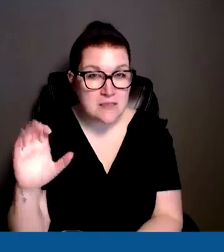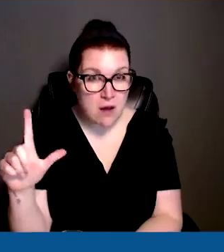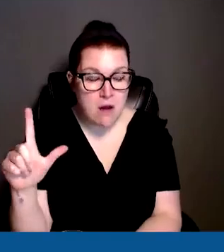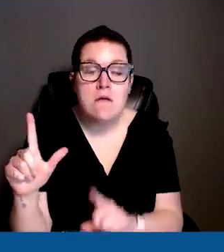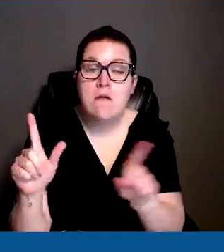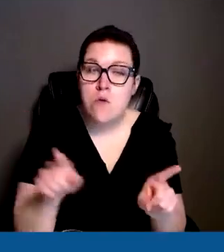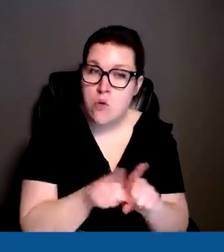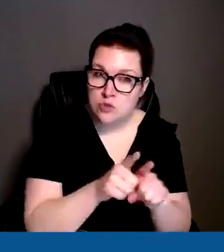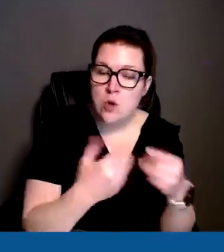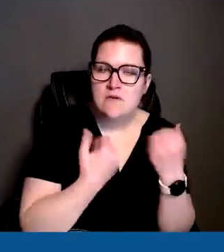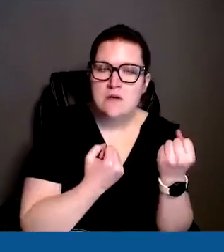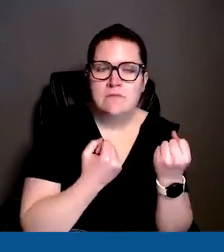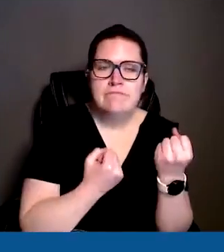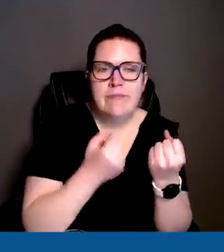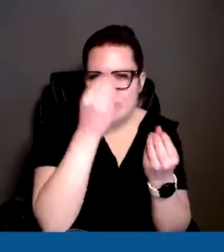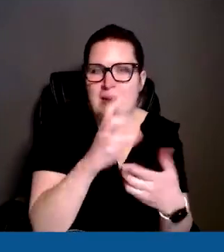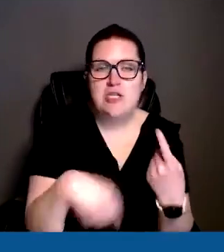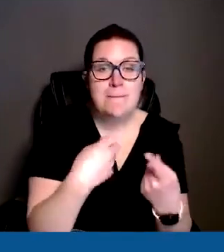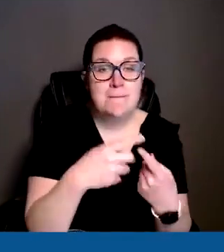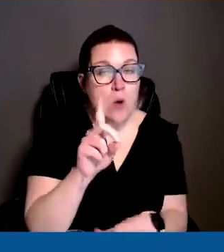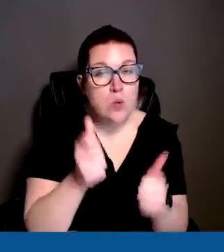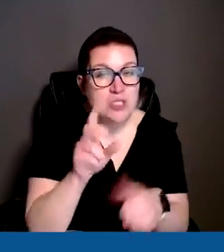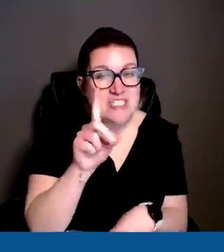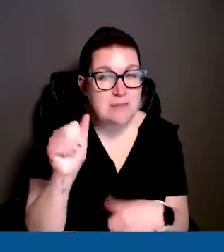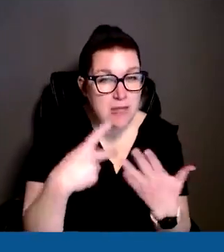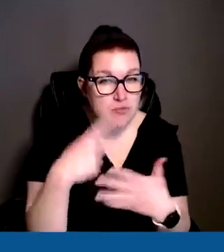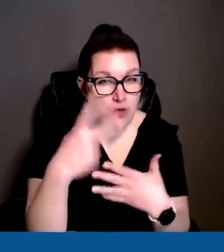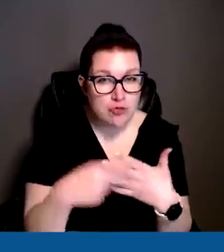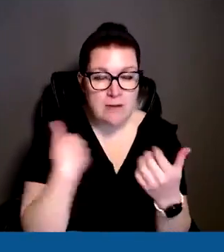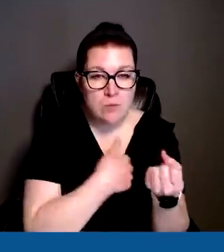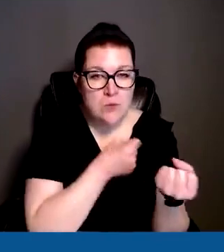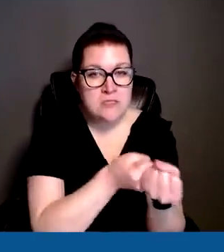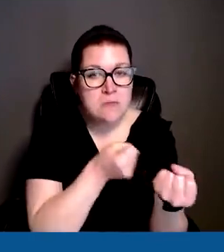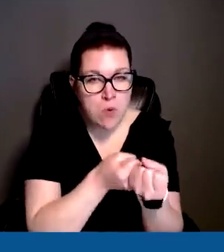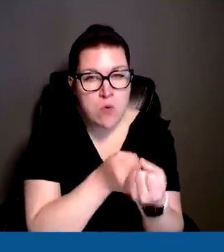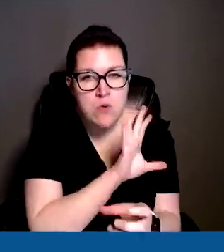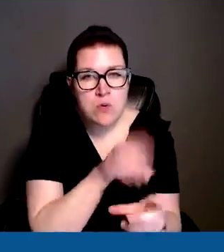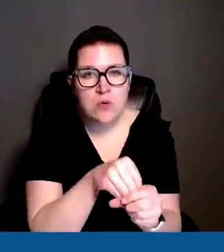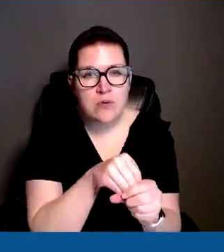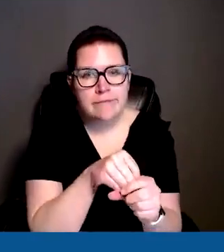disability programs that we support in the across the United States.